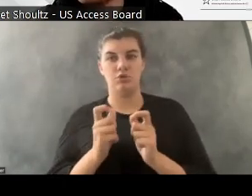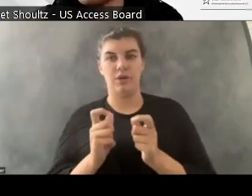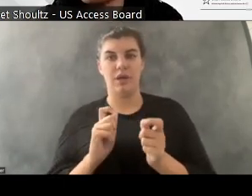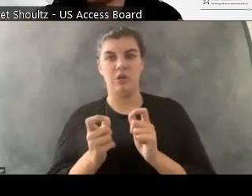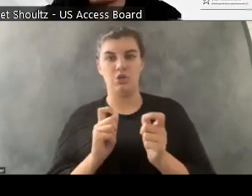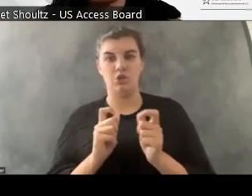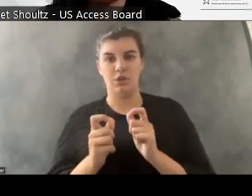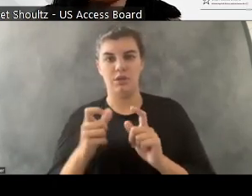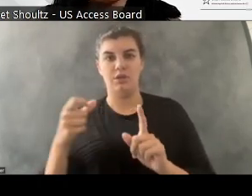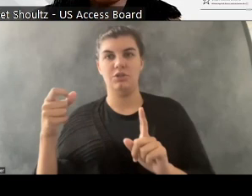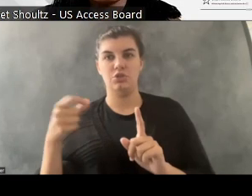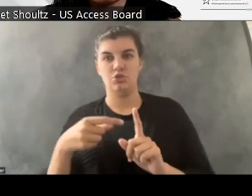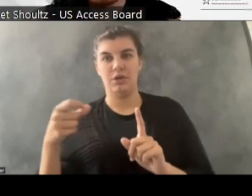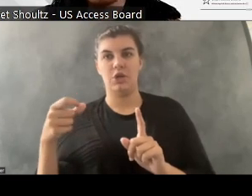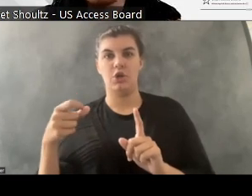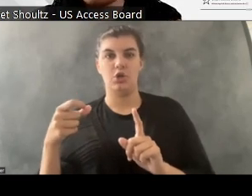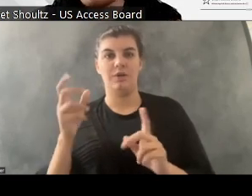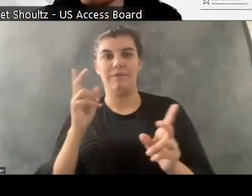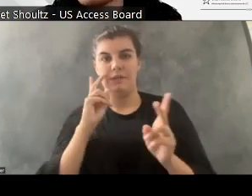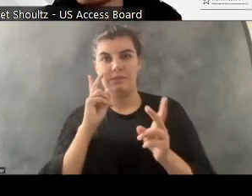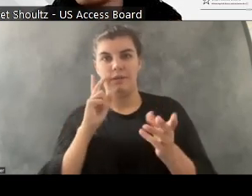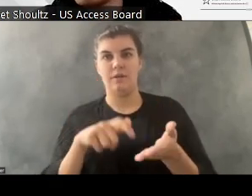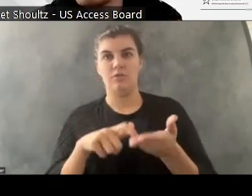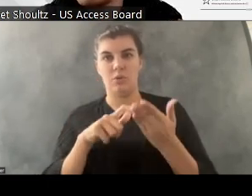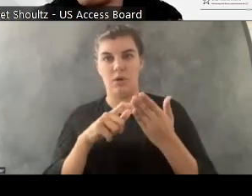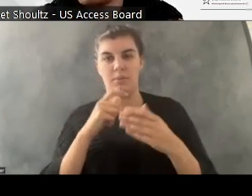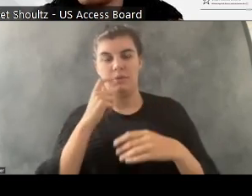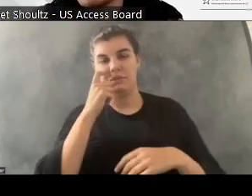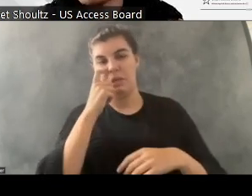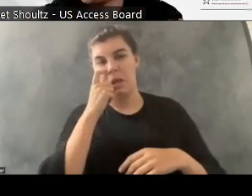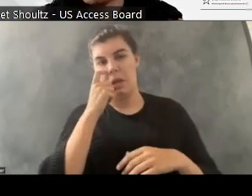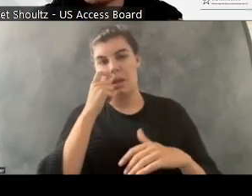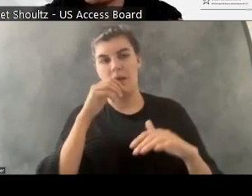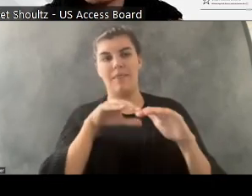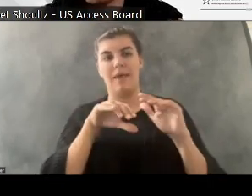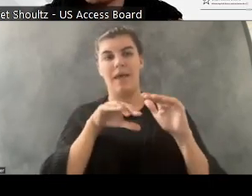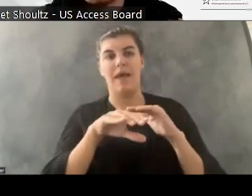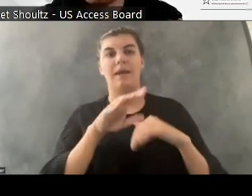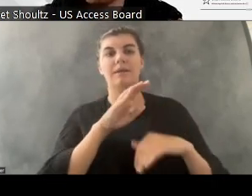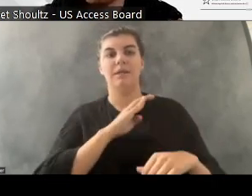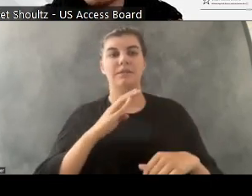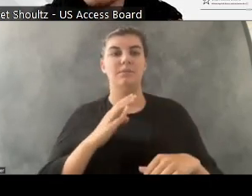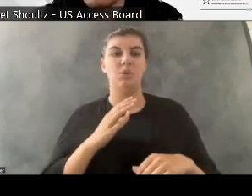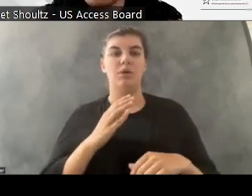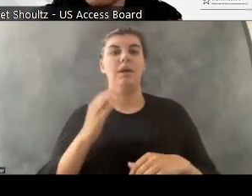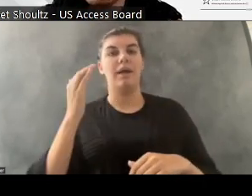that triggered accessibility requirements. The Access Board acknowledged the diverse nature